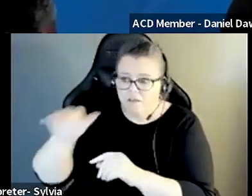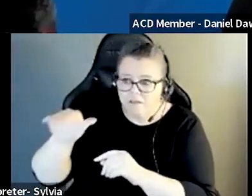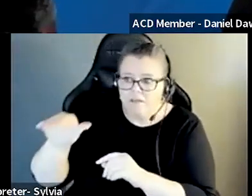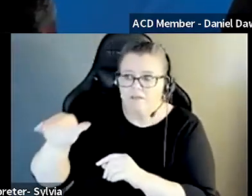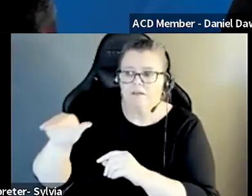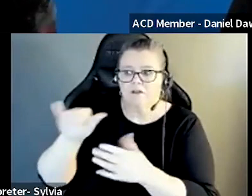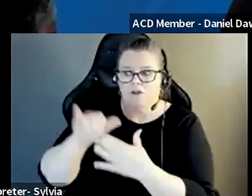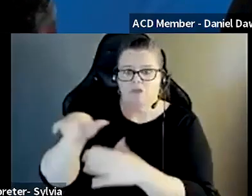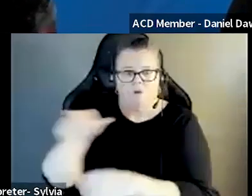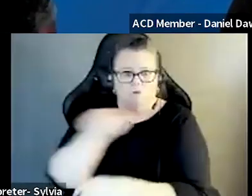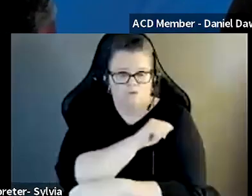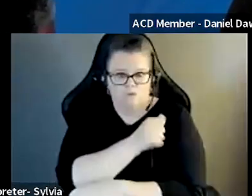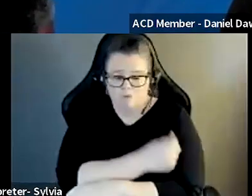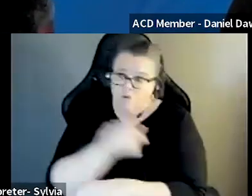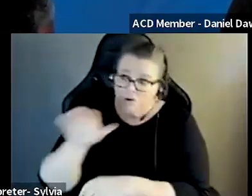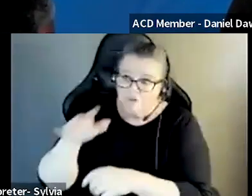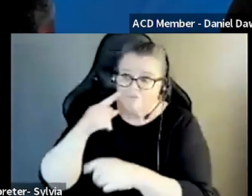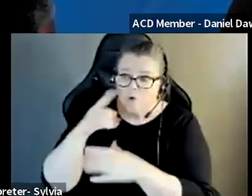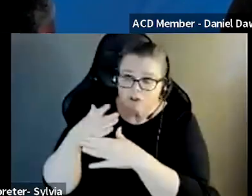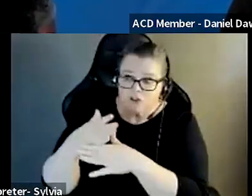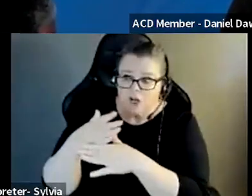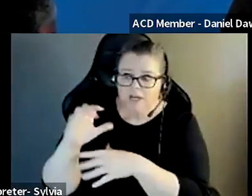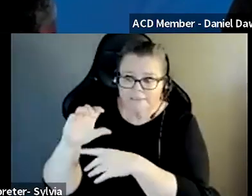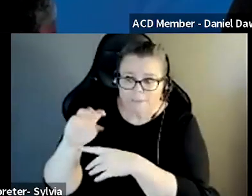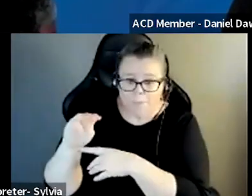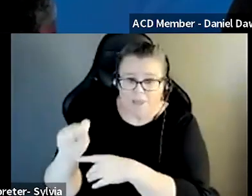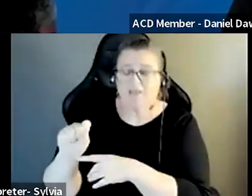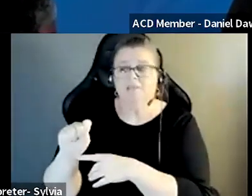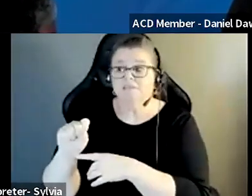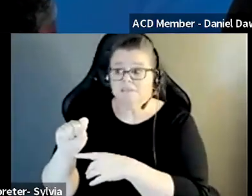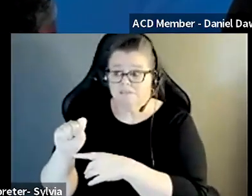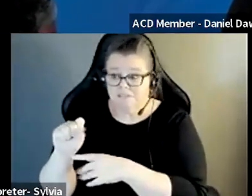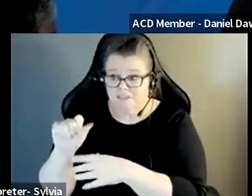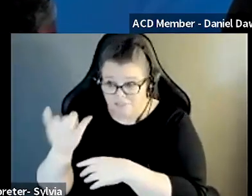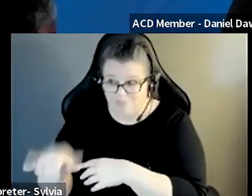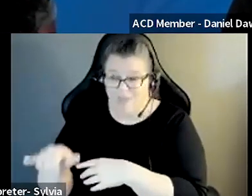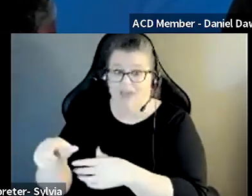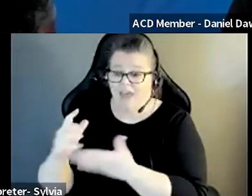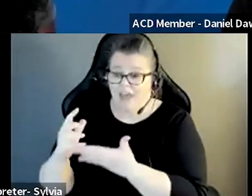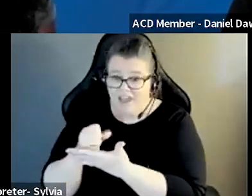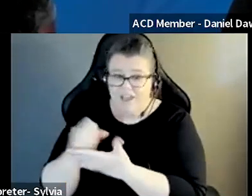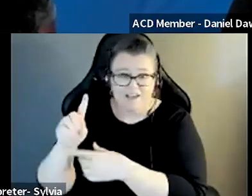of that CMS information, and are there ways to take that data -- and you could call it "packaging" or giving access